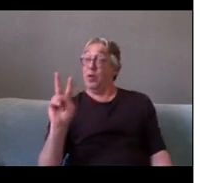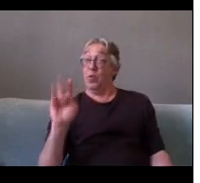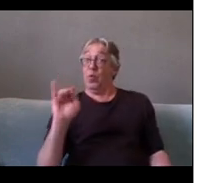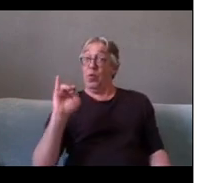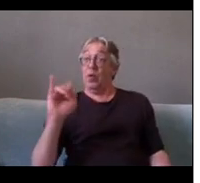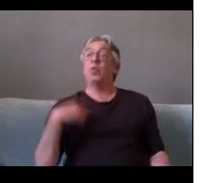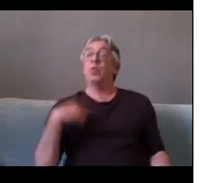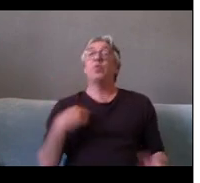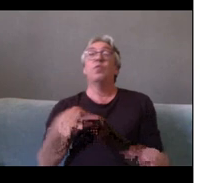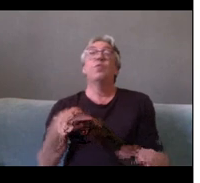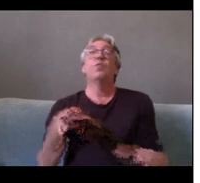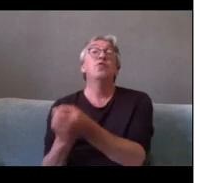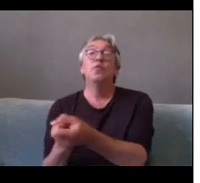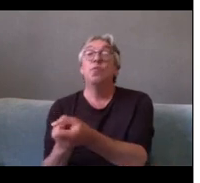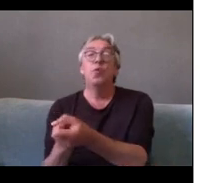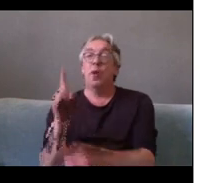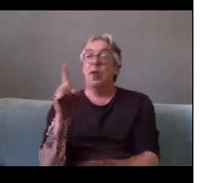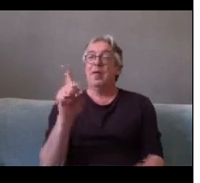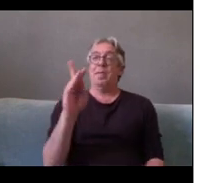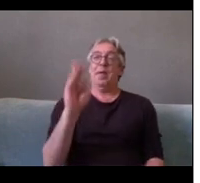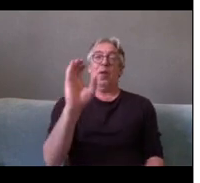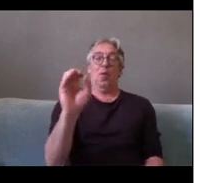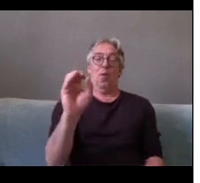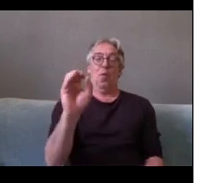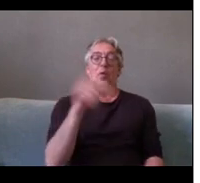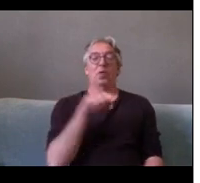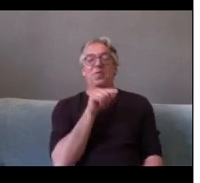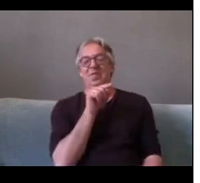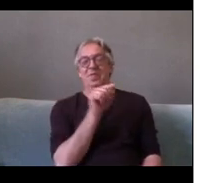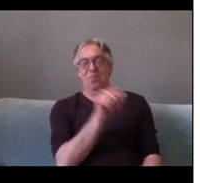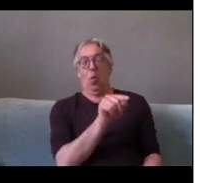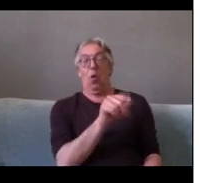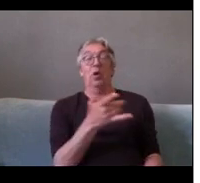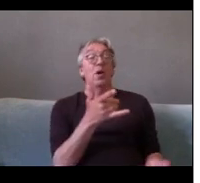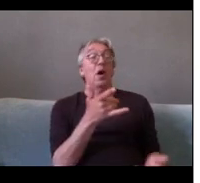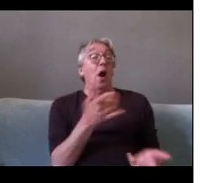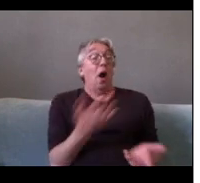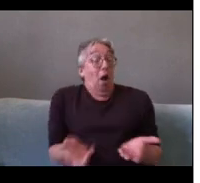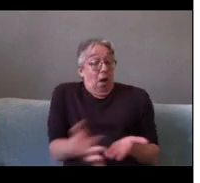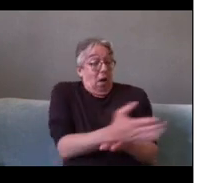to implement evidence based advocacy and meaningfully engage